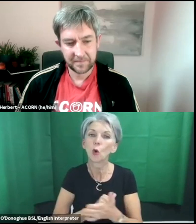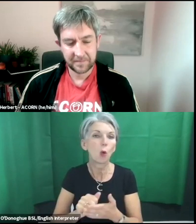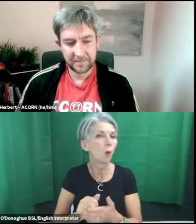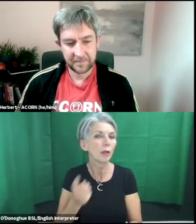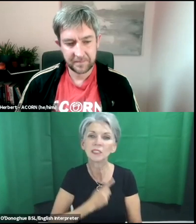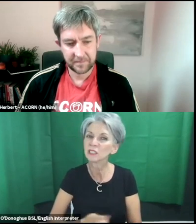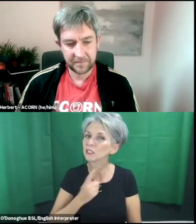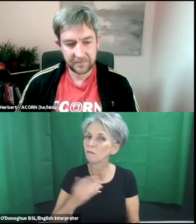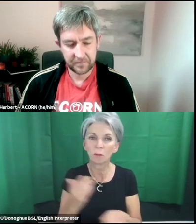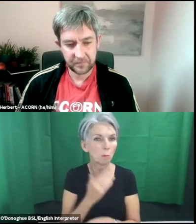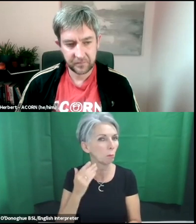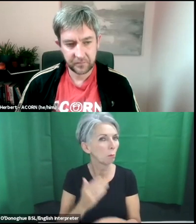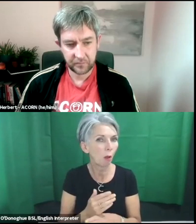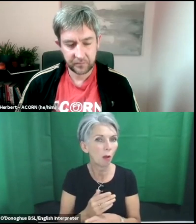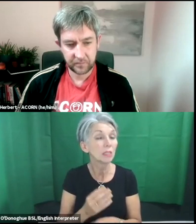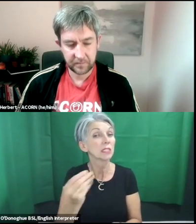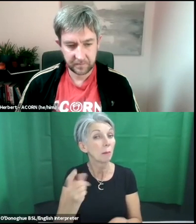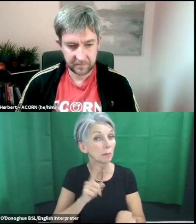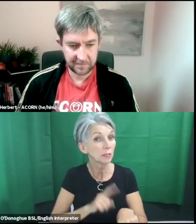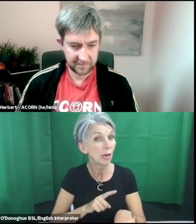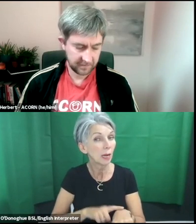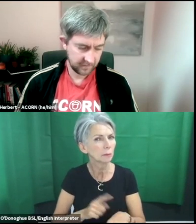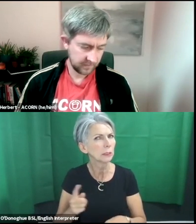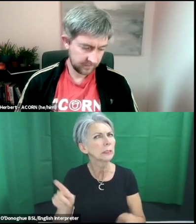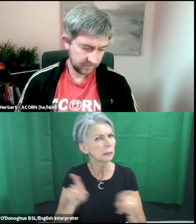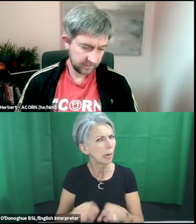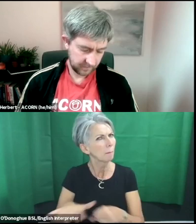that sometimes, because you're always asked to go to the workplace at the same